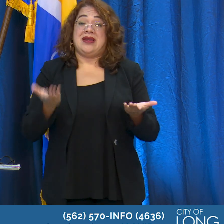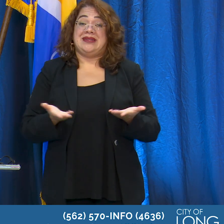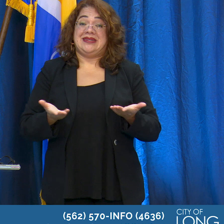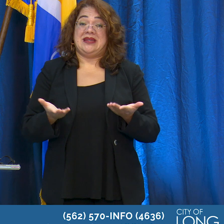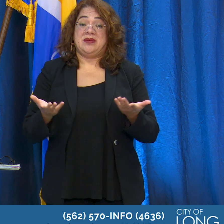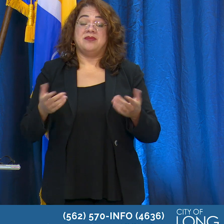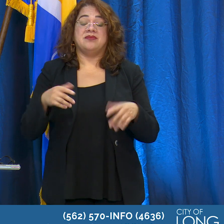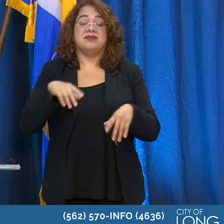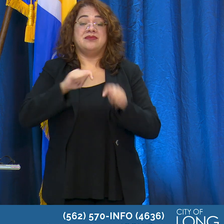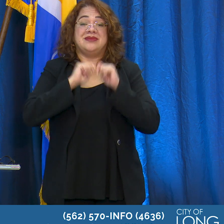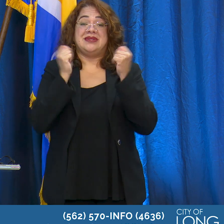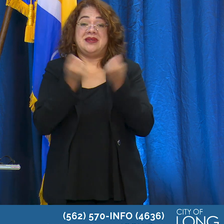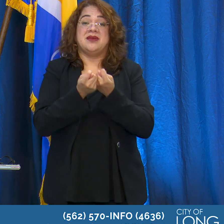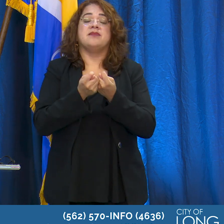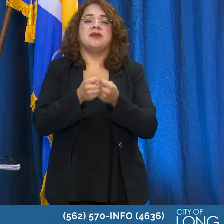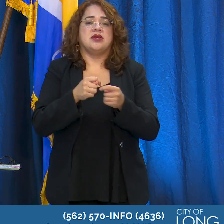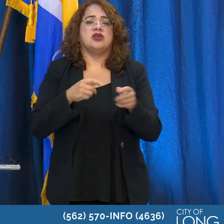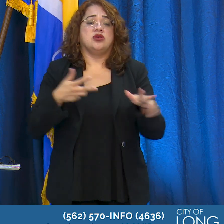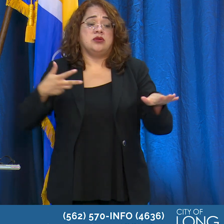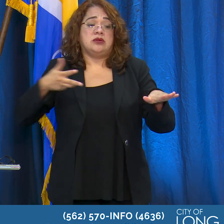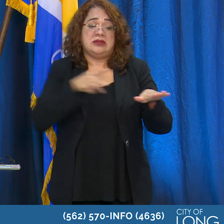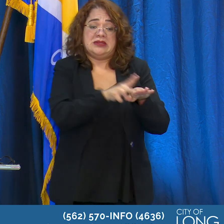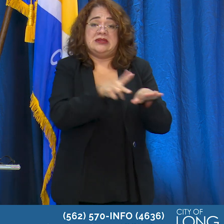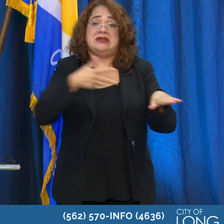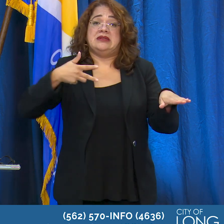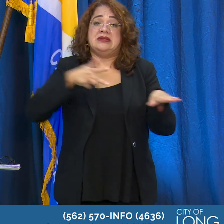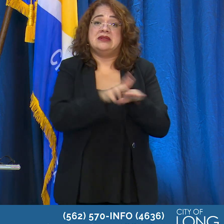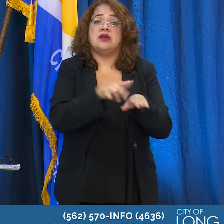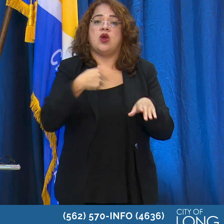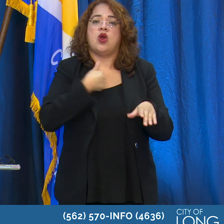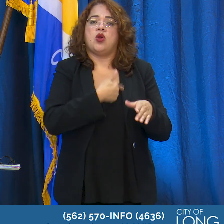of our drive-thru test results. So we, because we have those contracts, they are